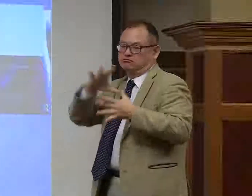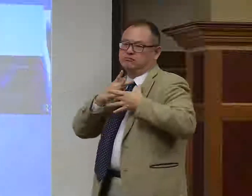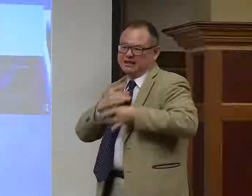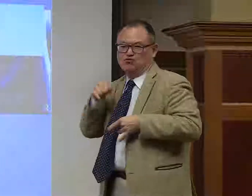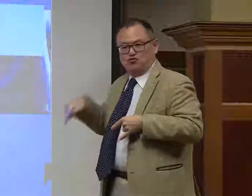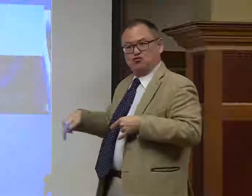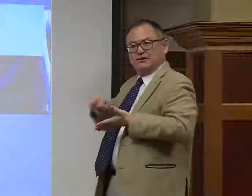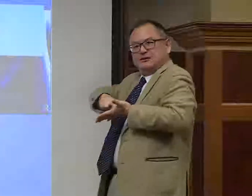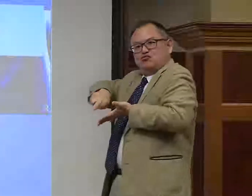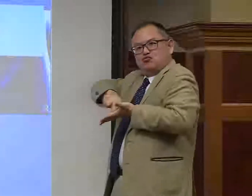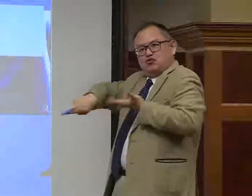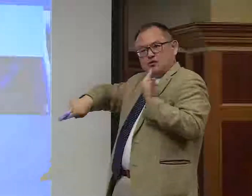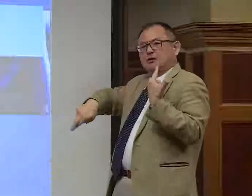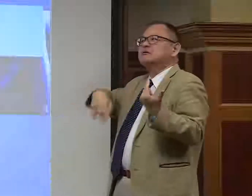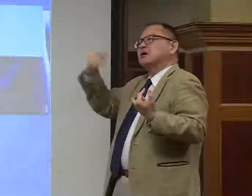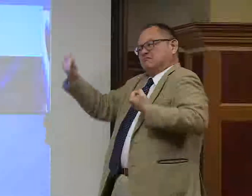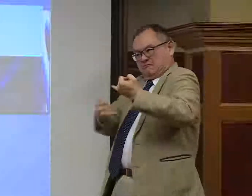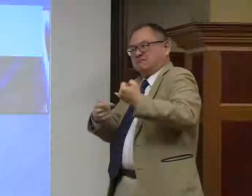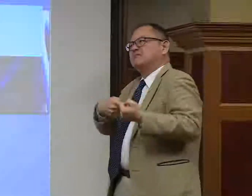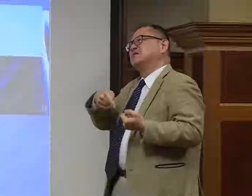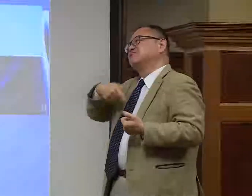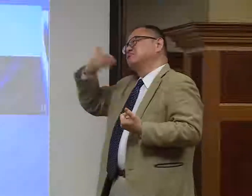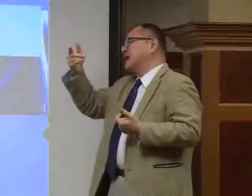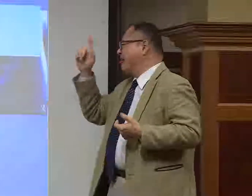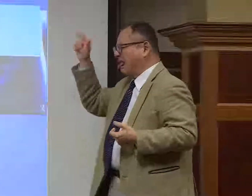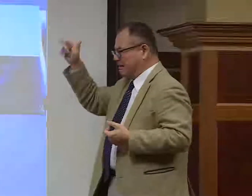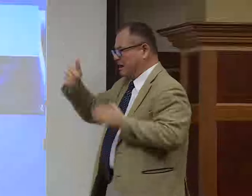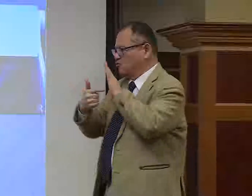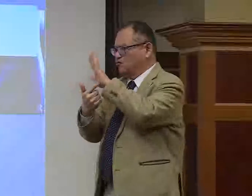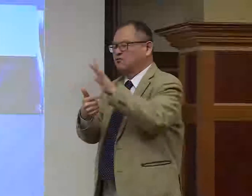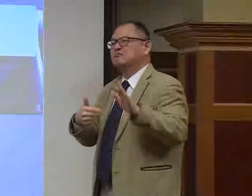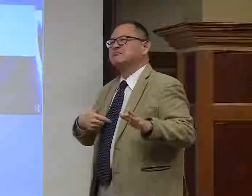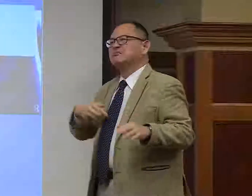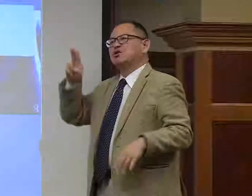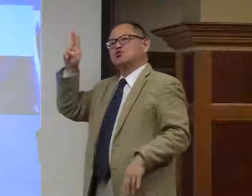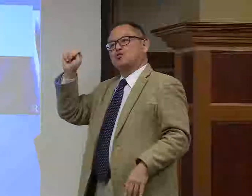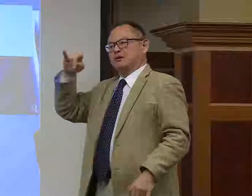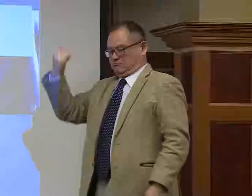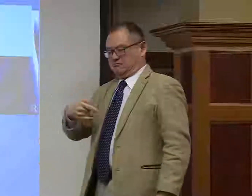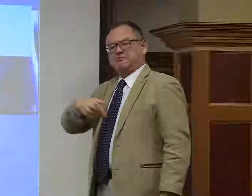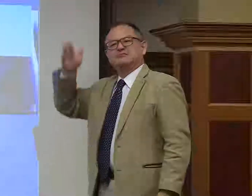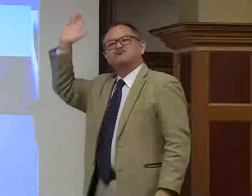I will show you a little bit later, but we have been invited to present, related to our work,